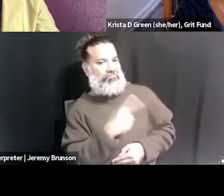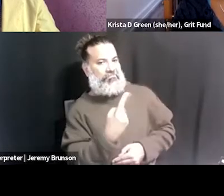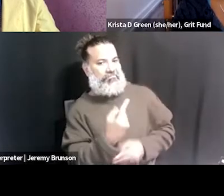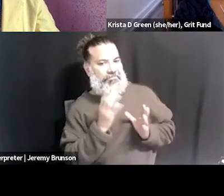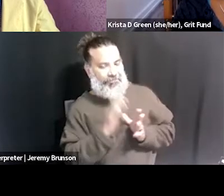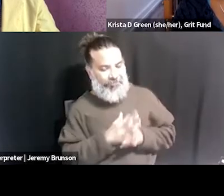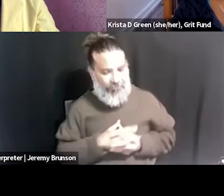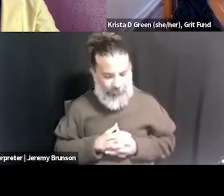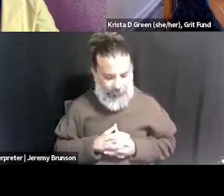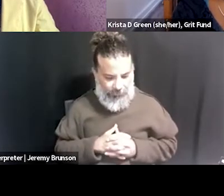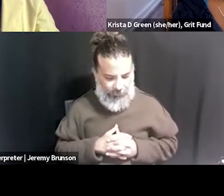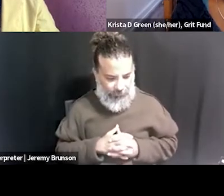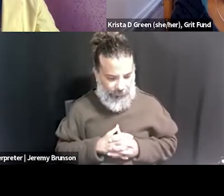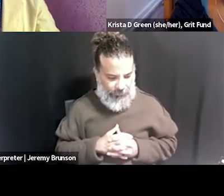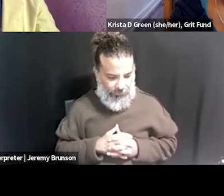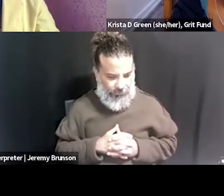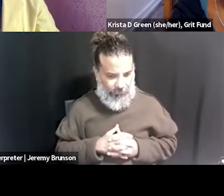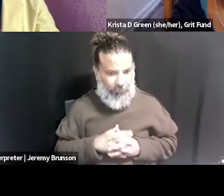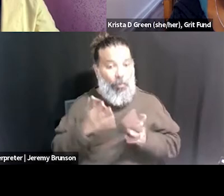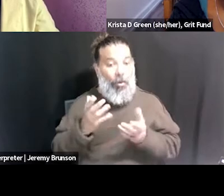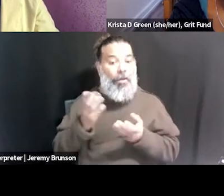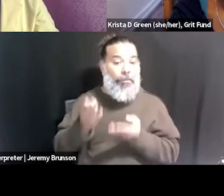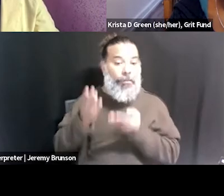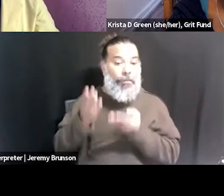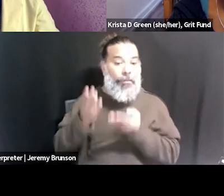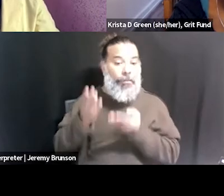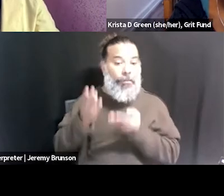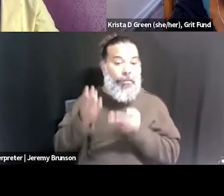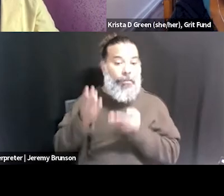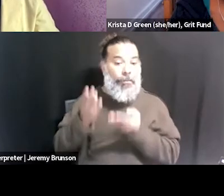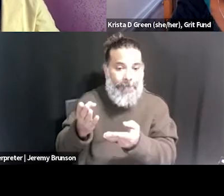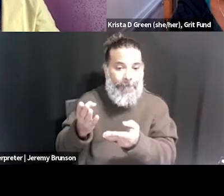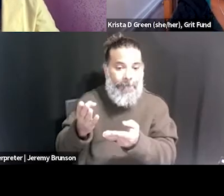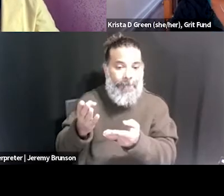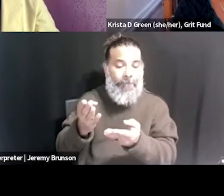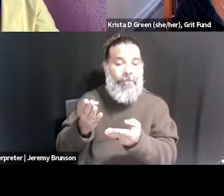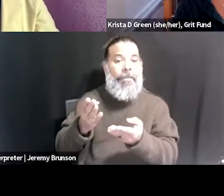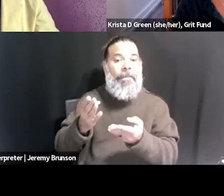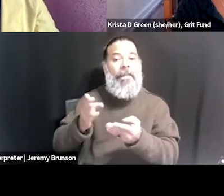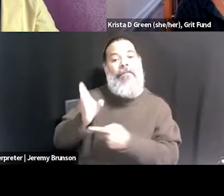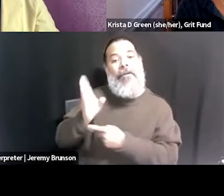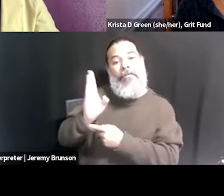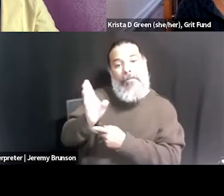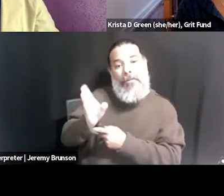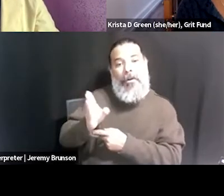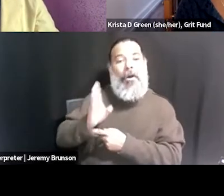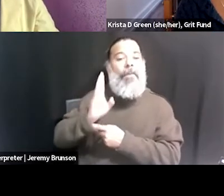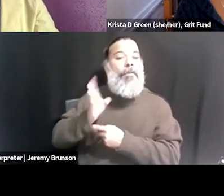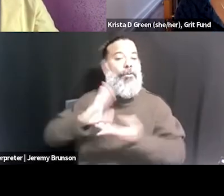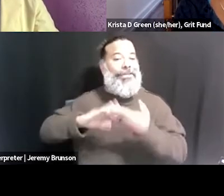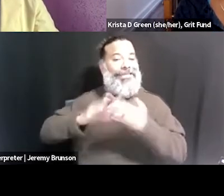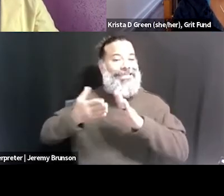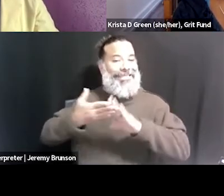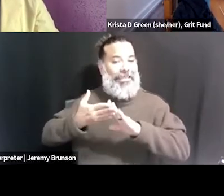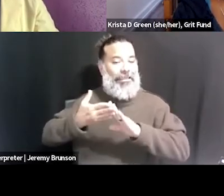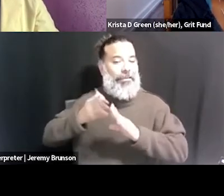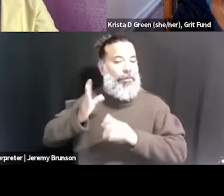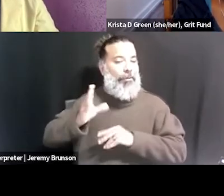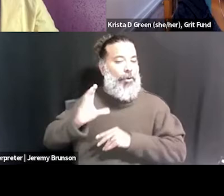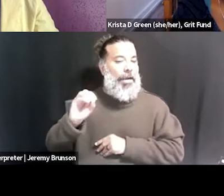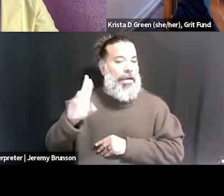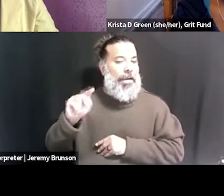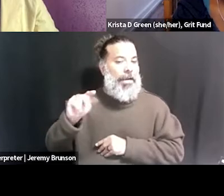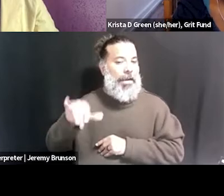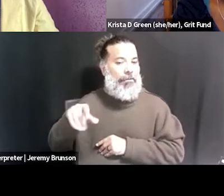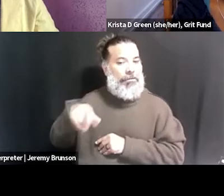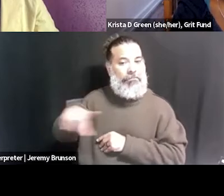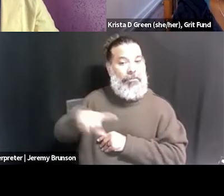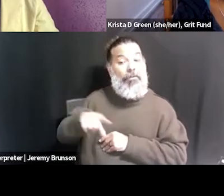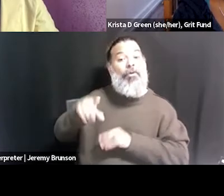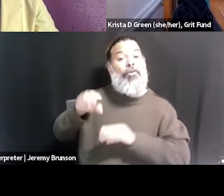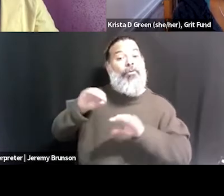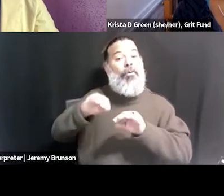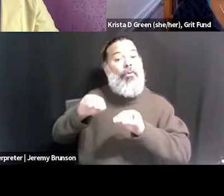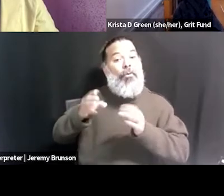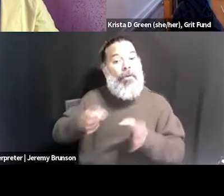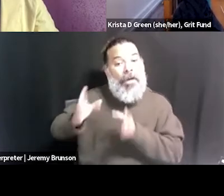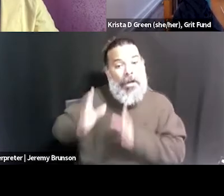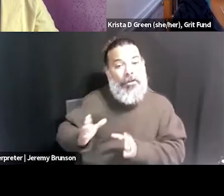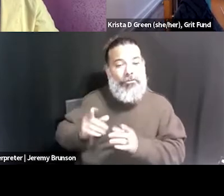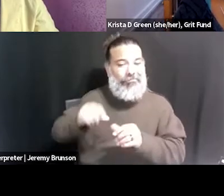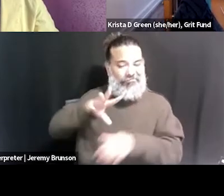We're looking for proposals from Baltimore city artist and organizers in those areas.